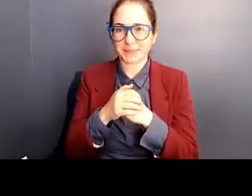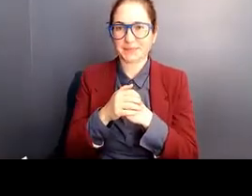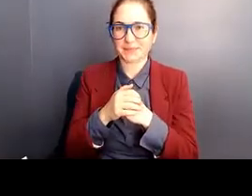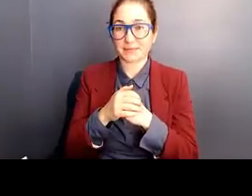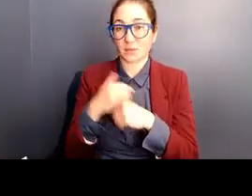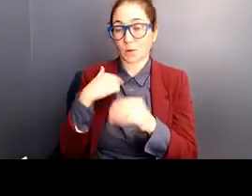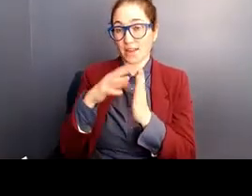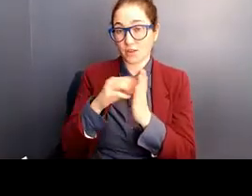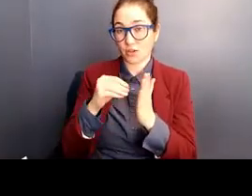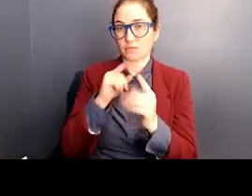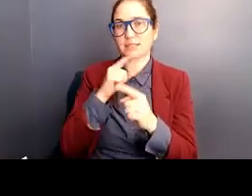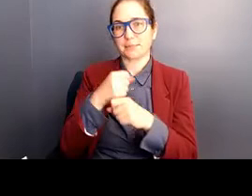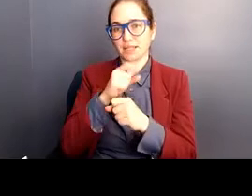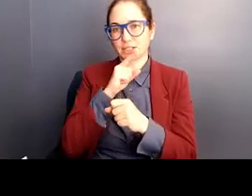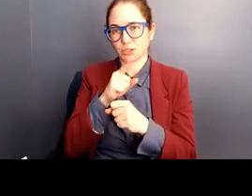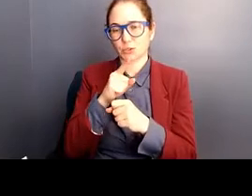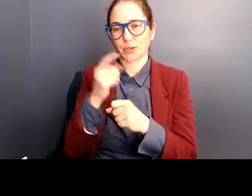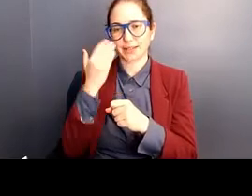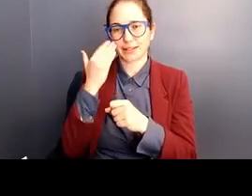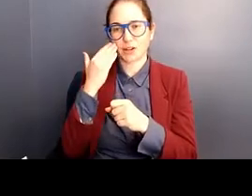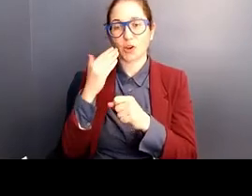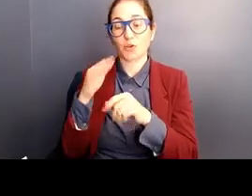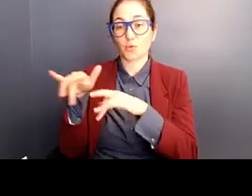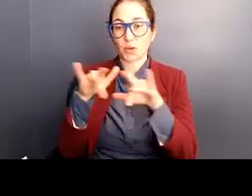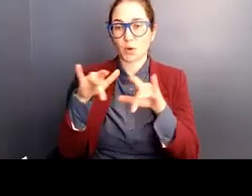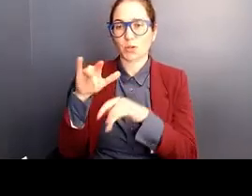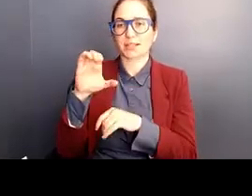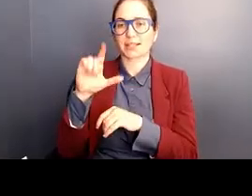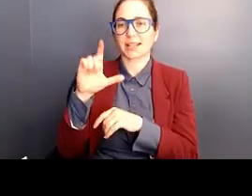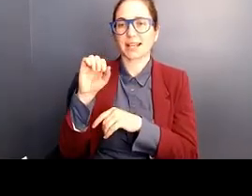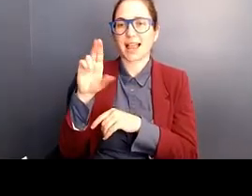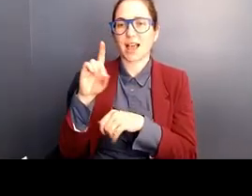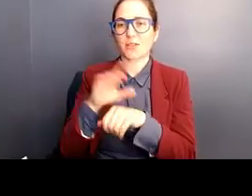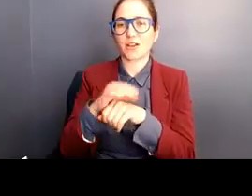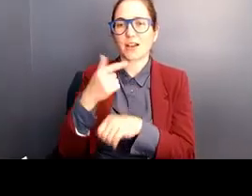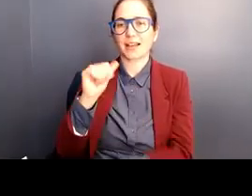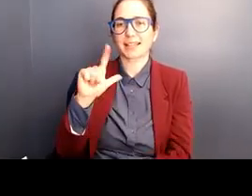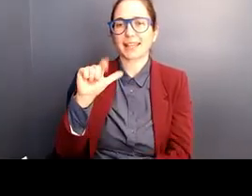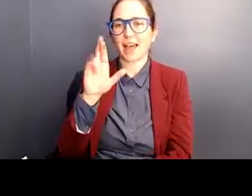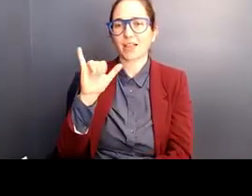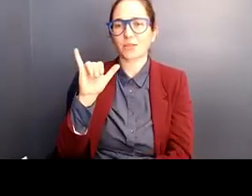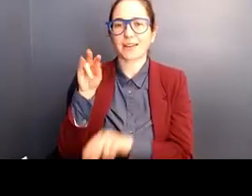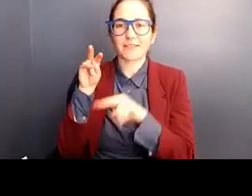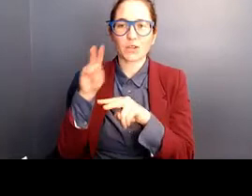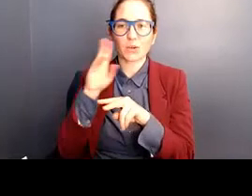is be sure to record to the cloud in Zoom on gallery view. And usually that can help you get the interpreter and the speaker.